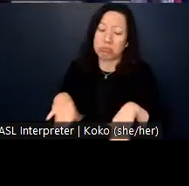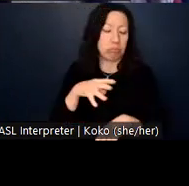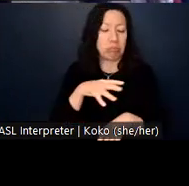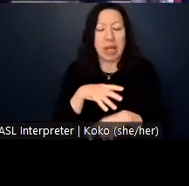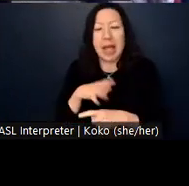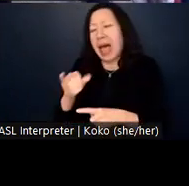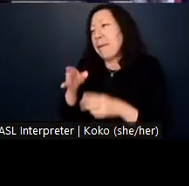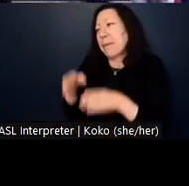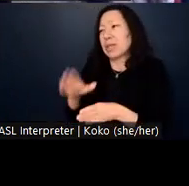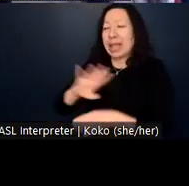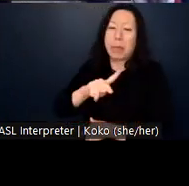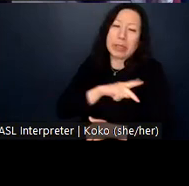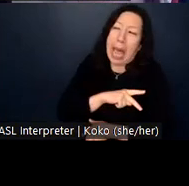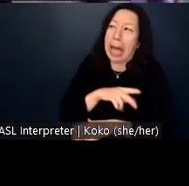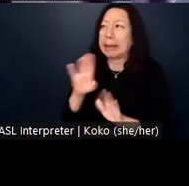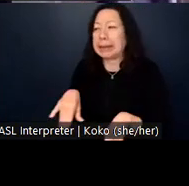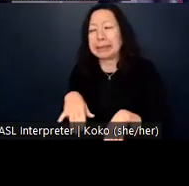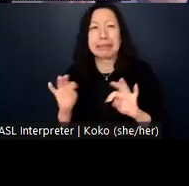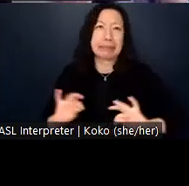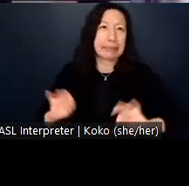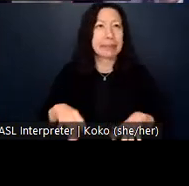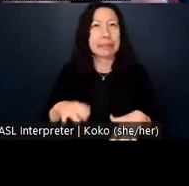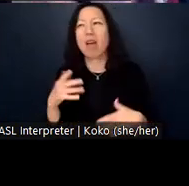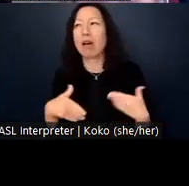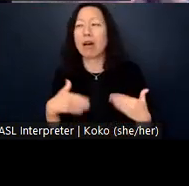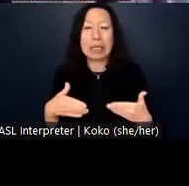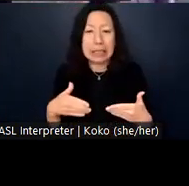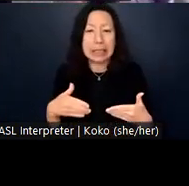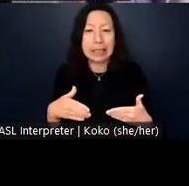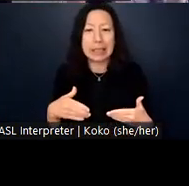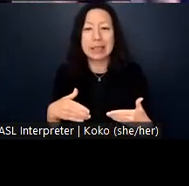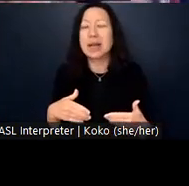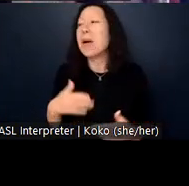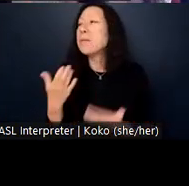12:27:27 Oh, this is like, you know, like the the idea like a roast thing, or like playfully